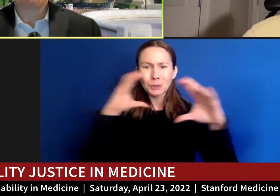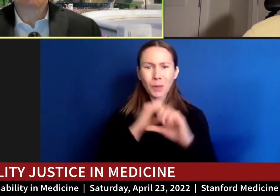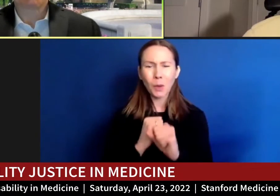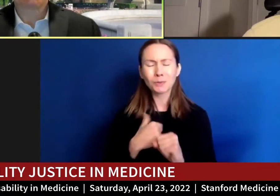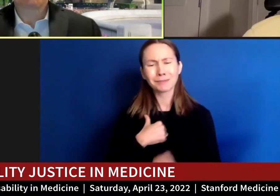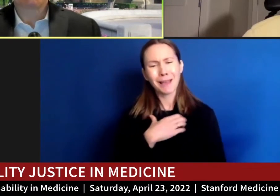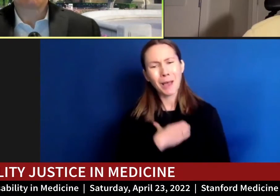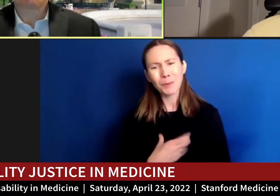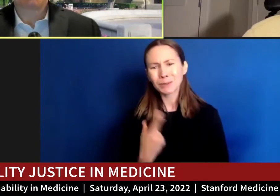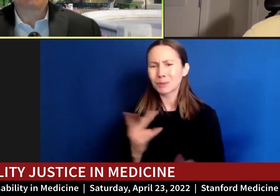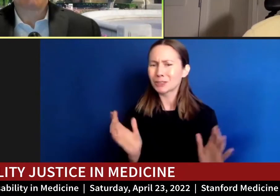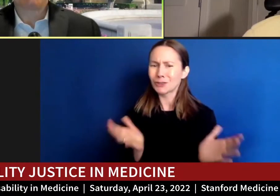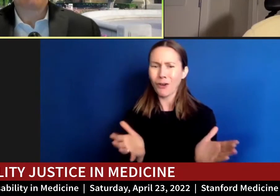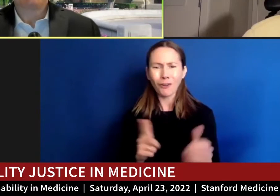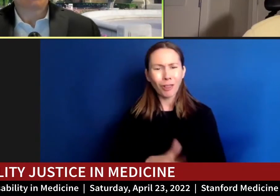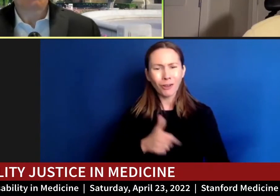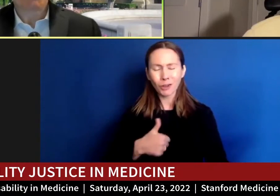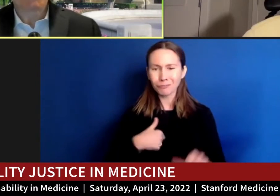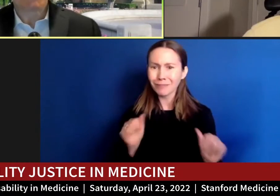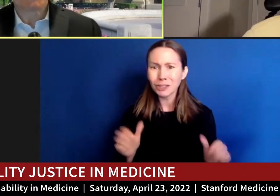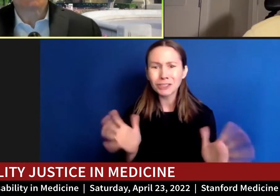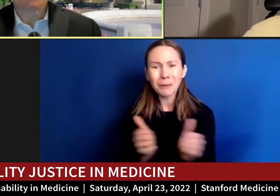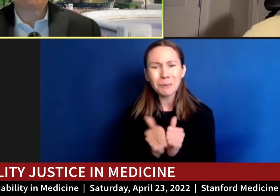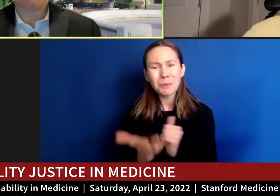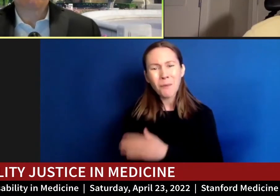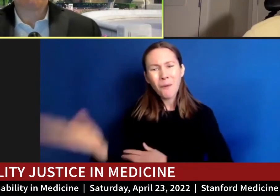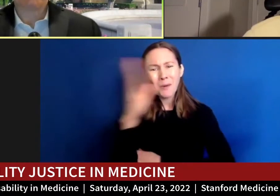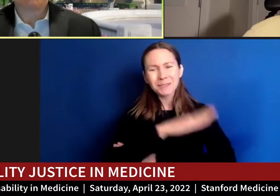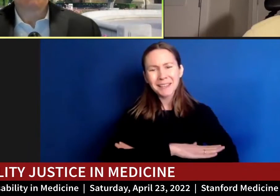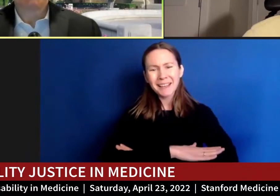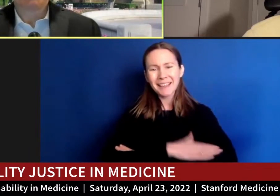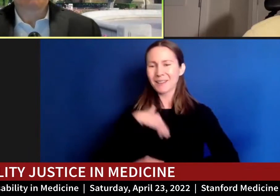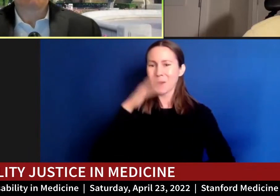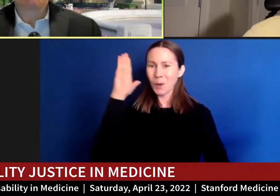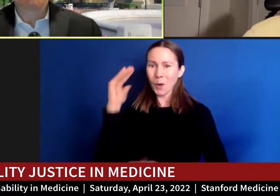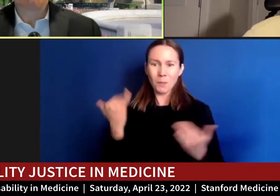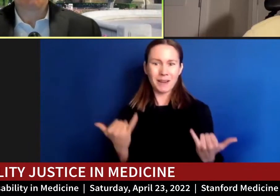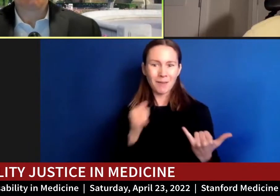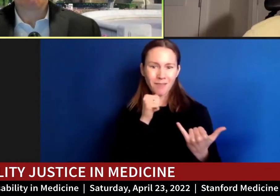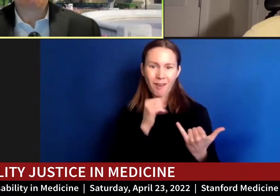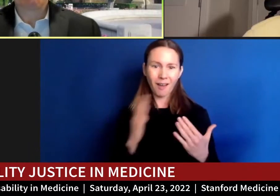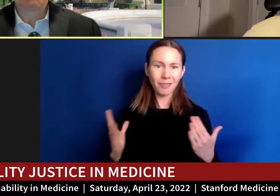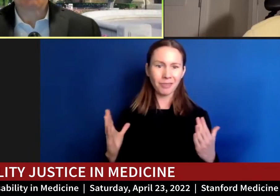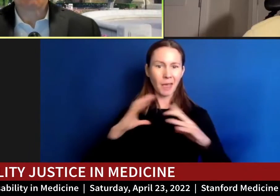I could talk all day. And I hope this isn’t the end of our friendship and relationship,